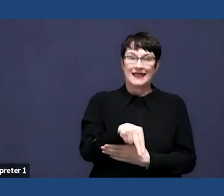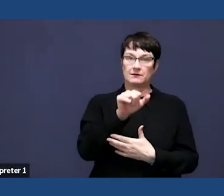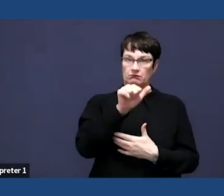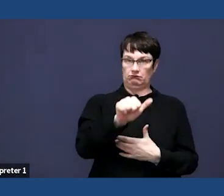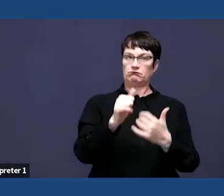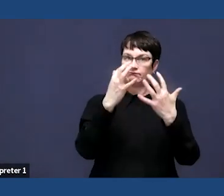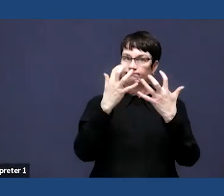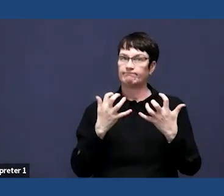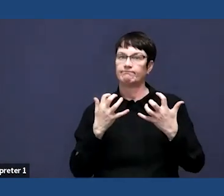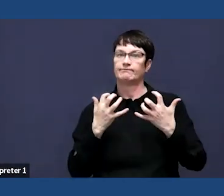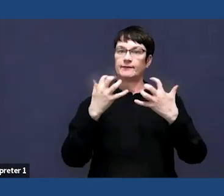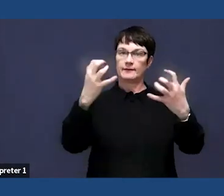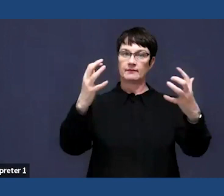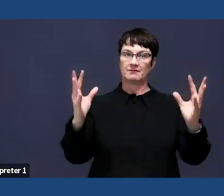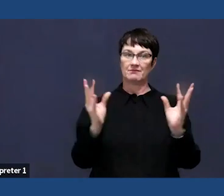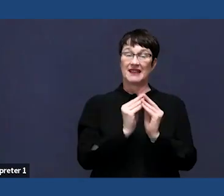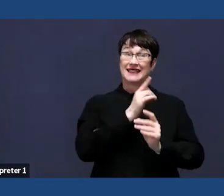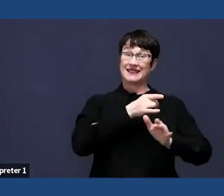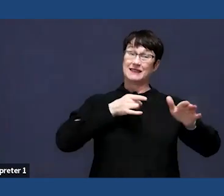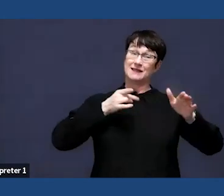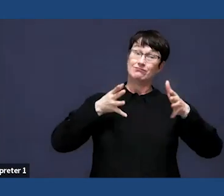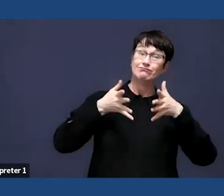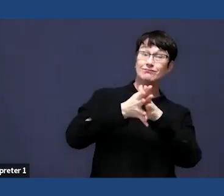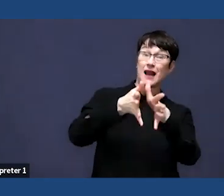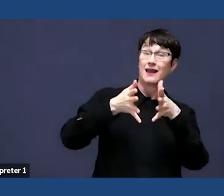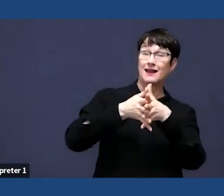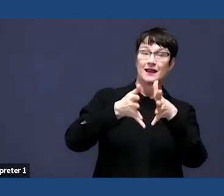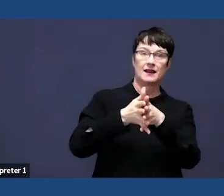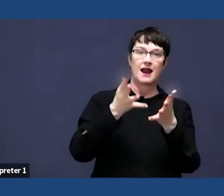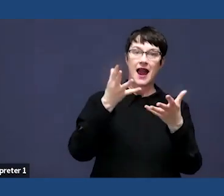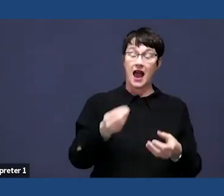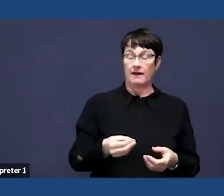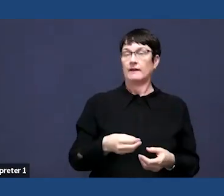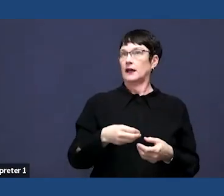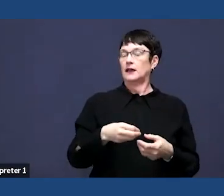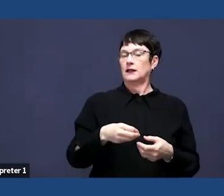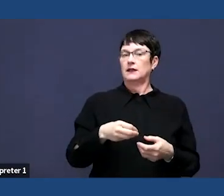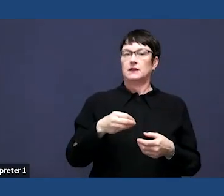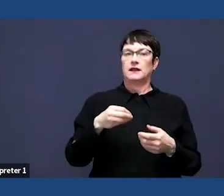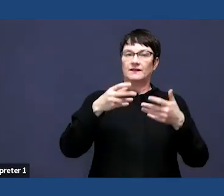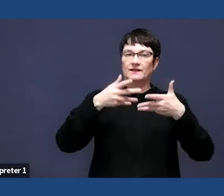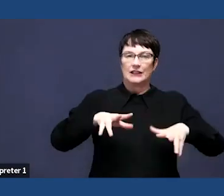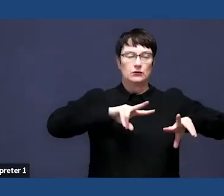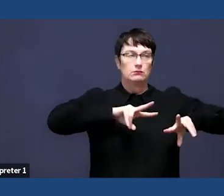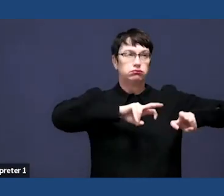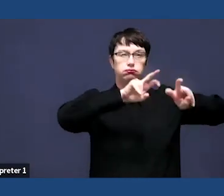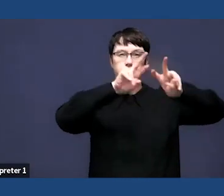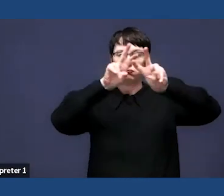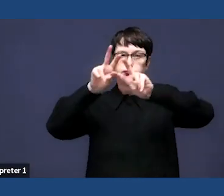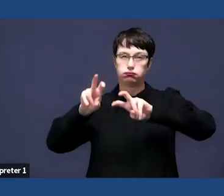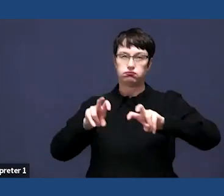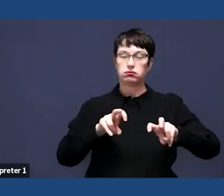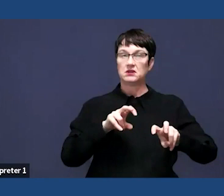of 291 voluntary national reviews on achieving those goals.